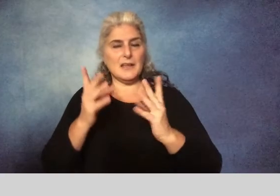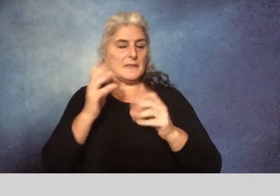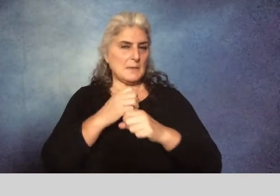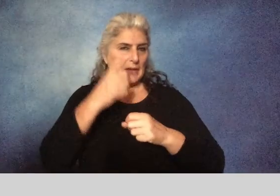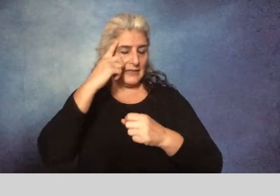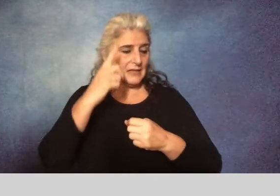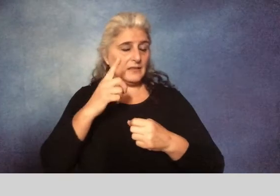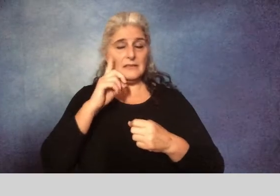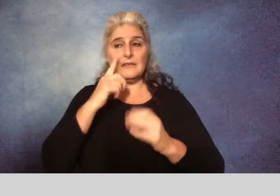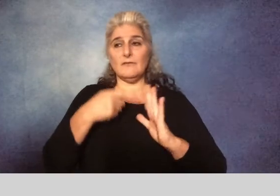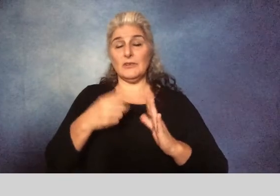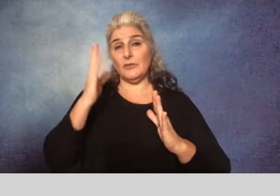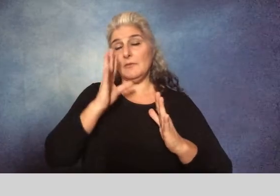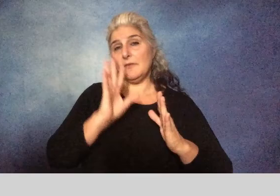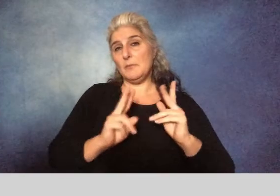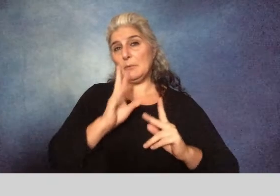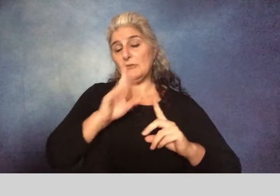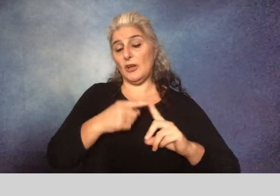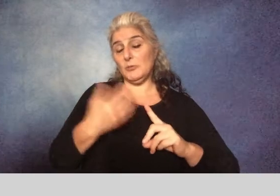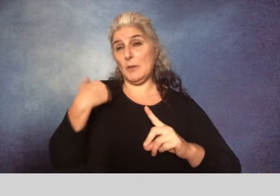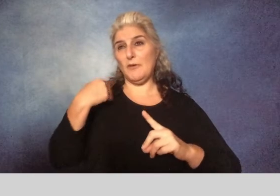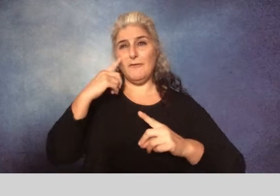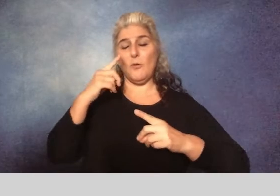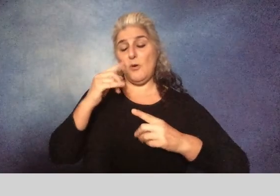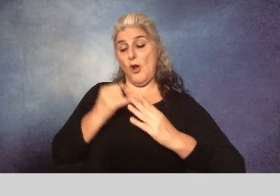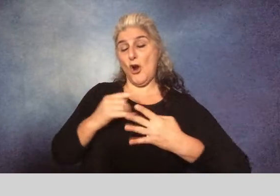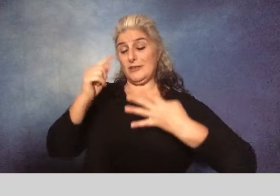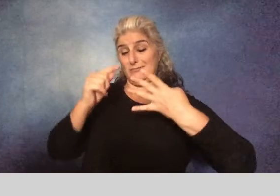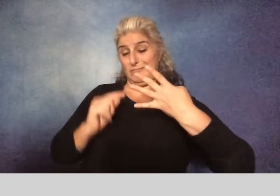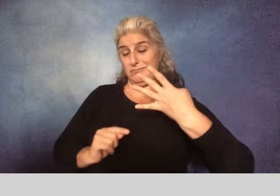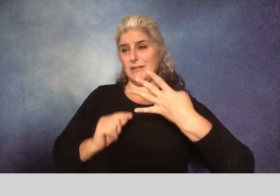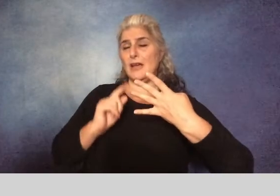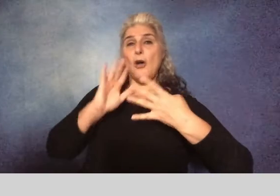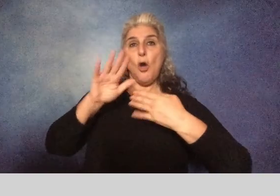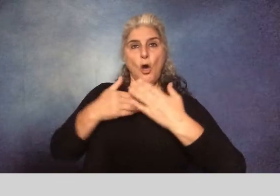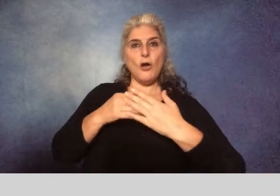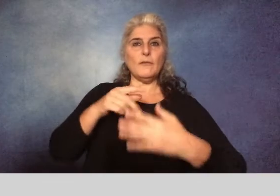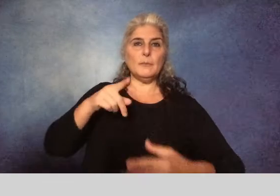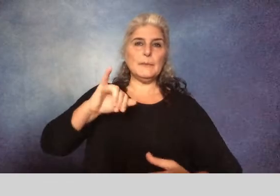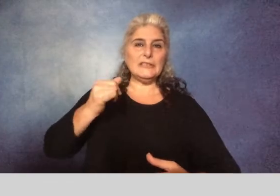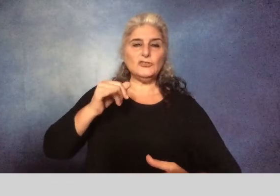Fiona Apple, PJ Harvey, Bob Dylan and Tom Waits, all makes sense under this Folk-Singer Songwriter category.